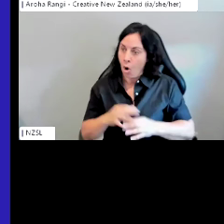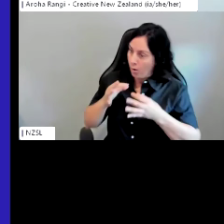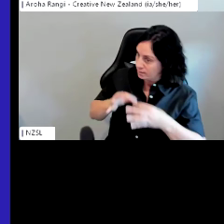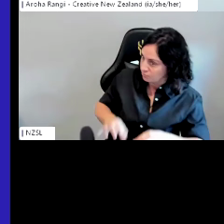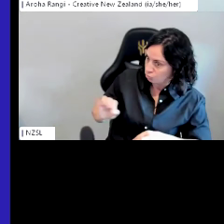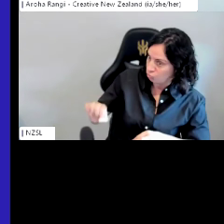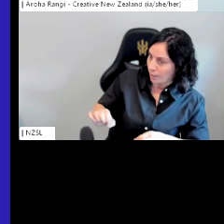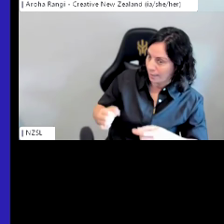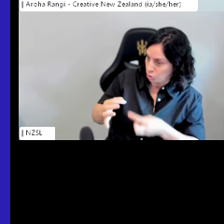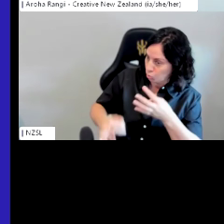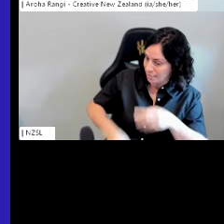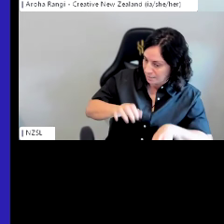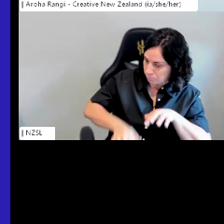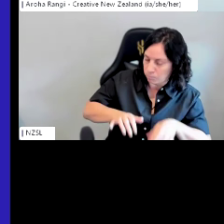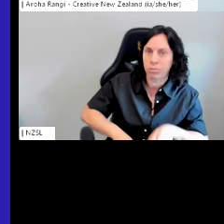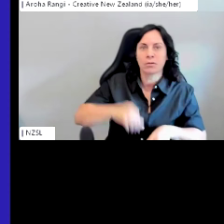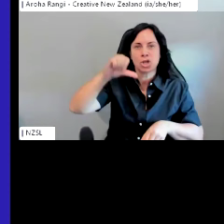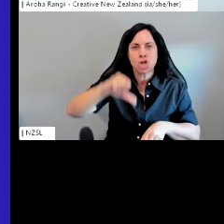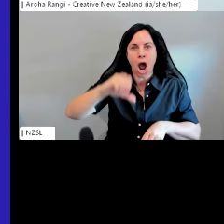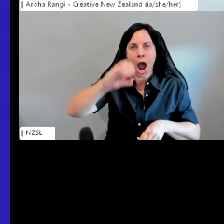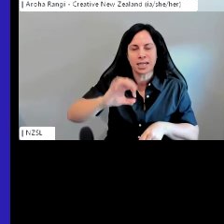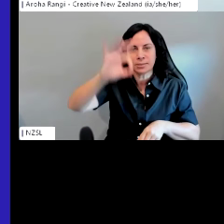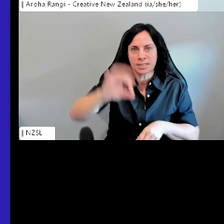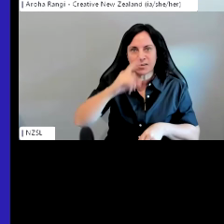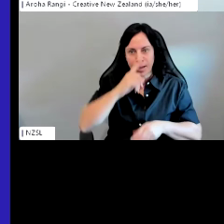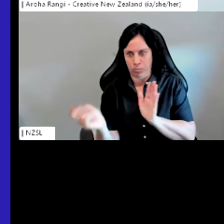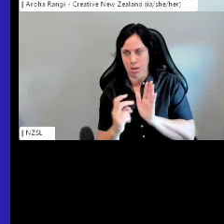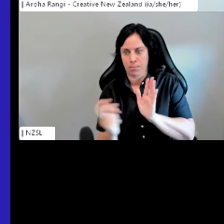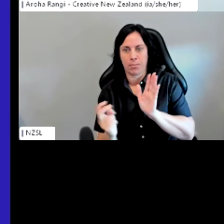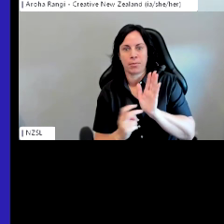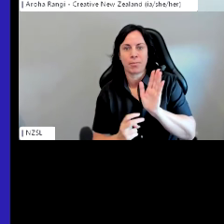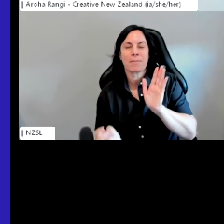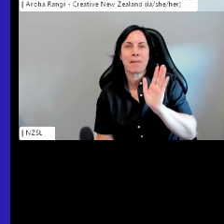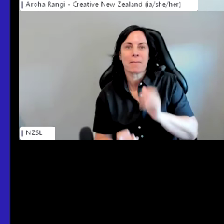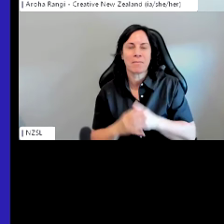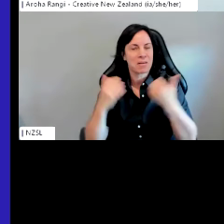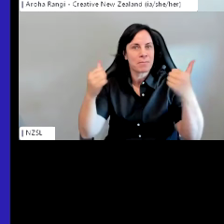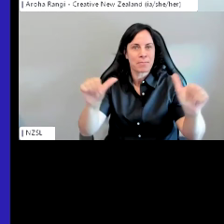getting like 90% of people signing up. Um, we did a little test for this about 6 months after they